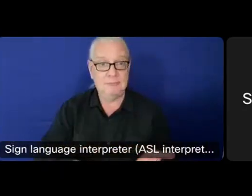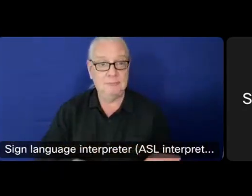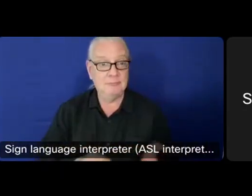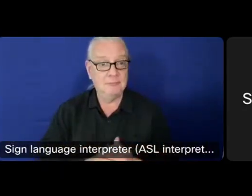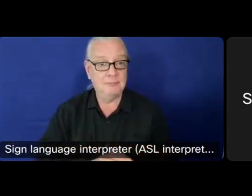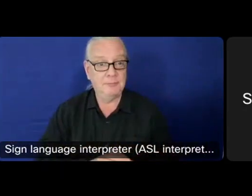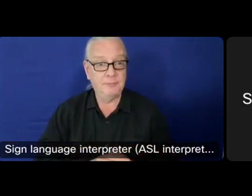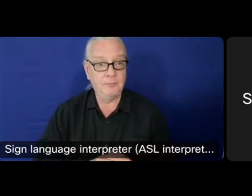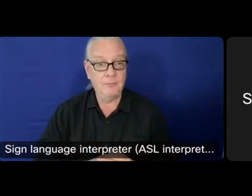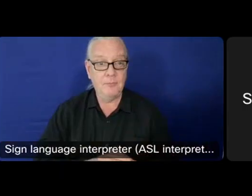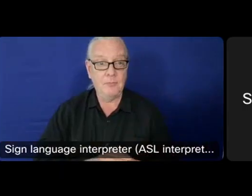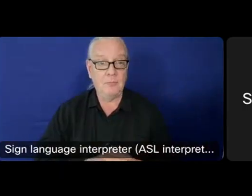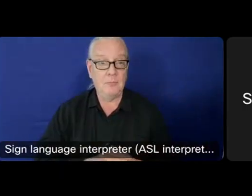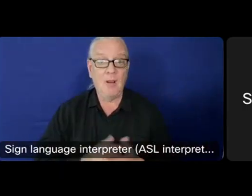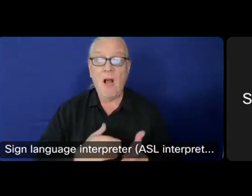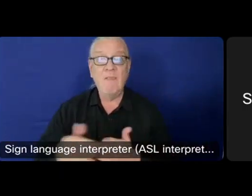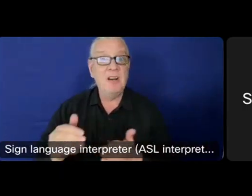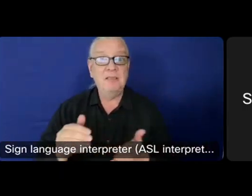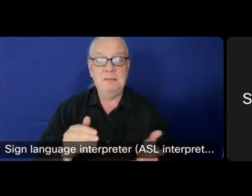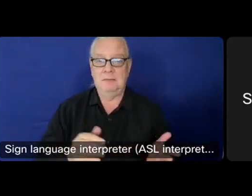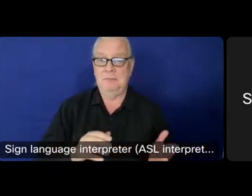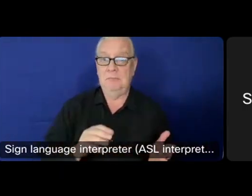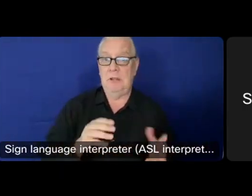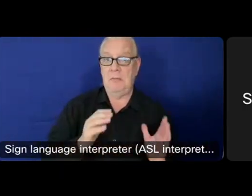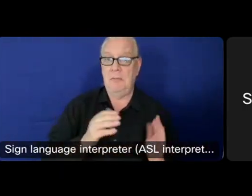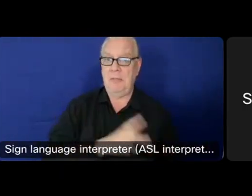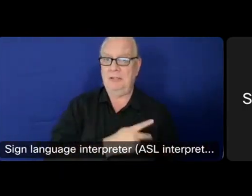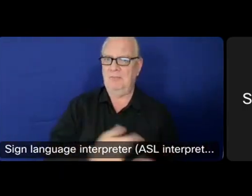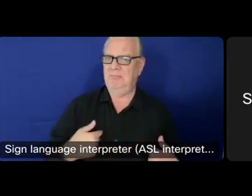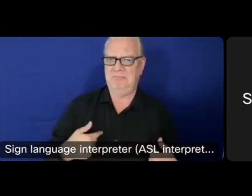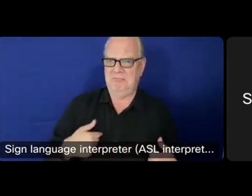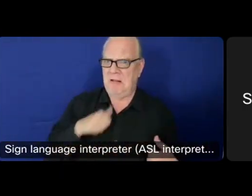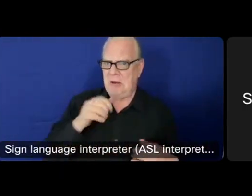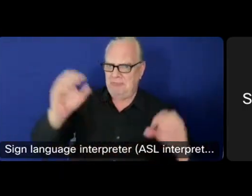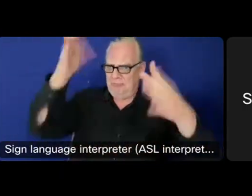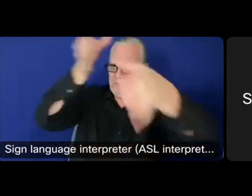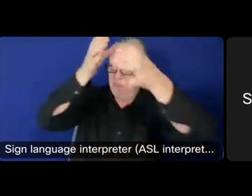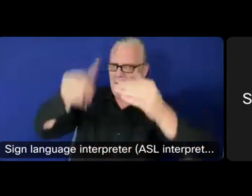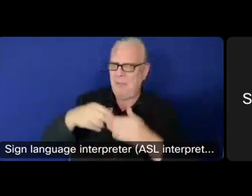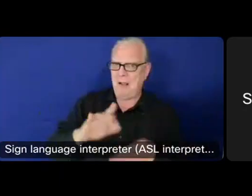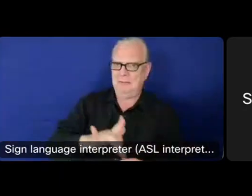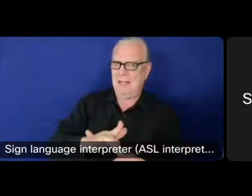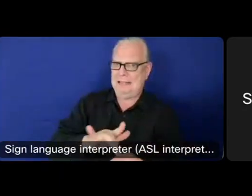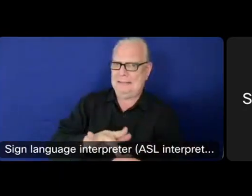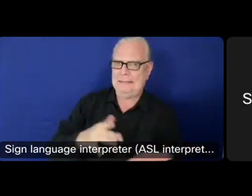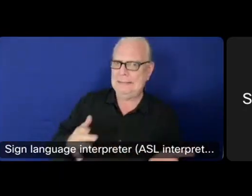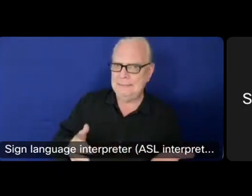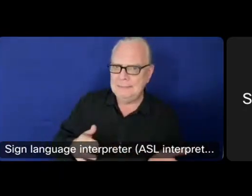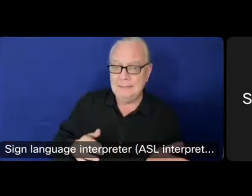know what questions to ask unless they're familiar with it. And so even if you're not a nurse, even if you're not a